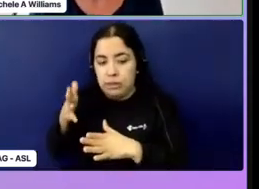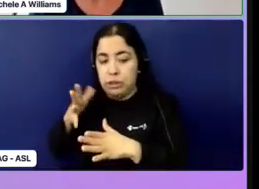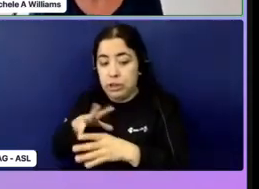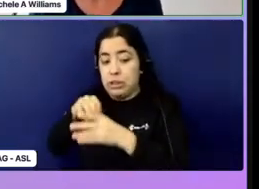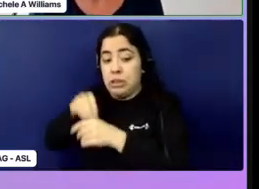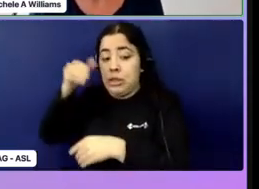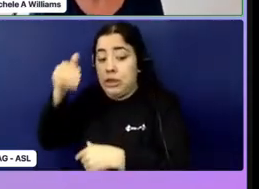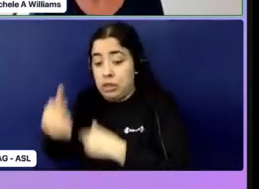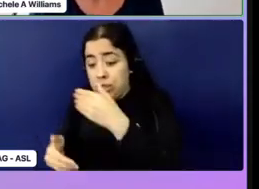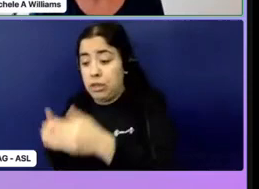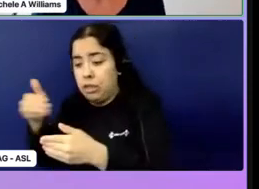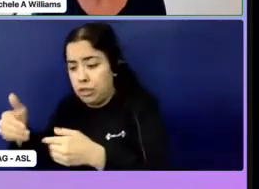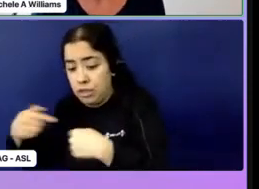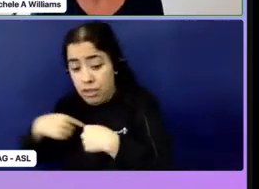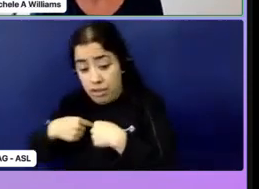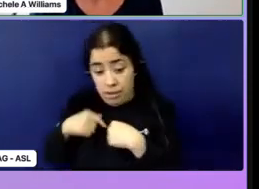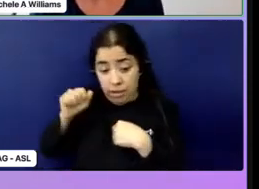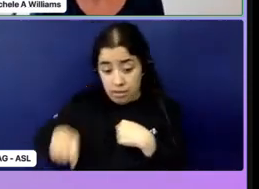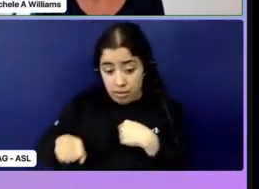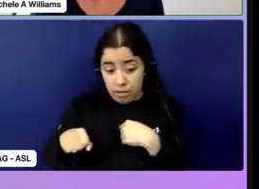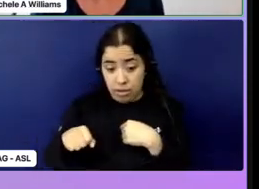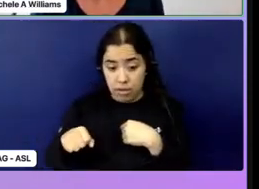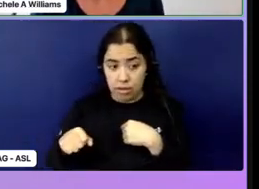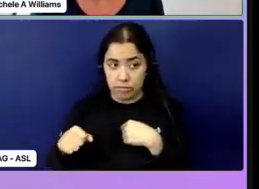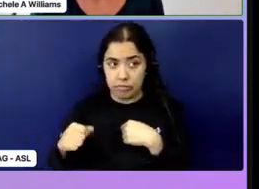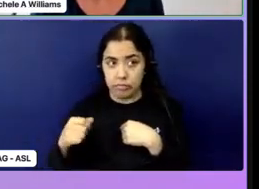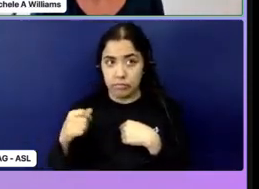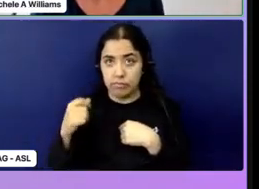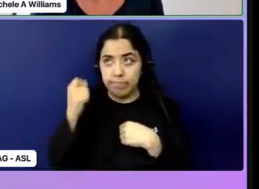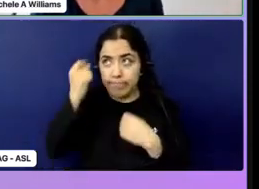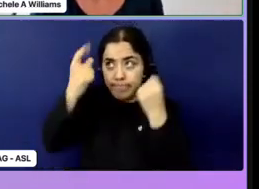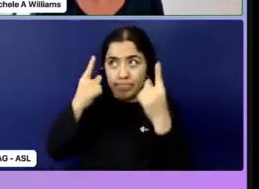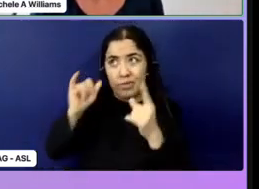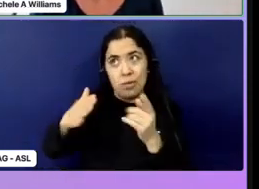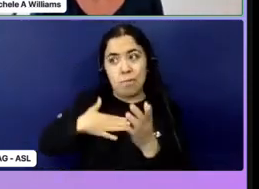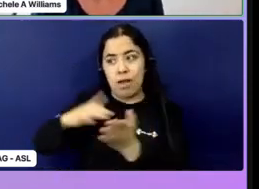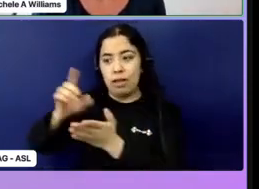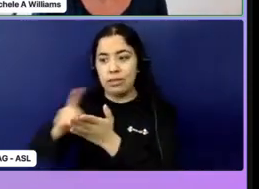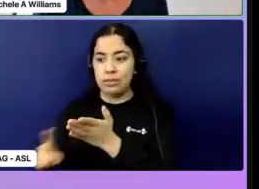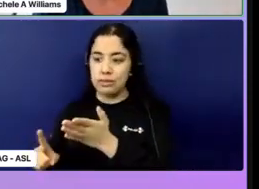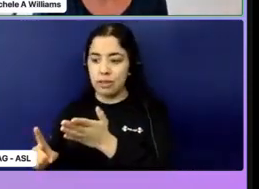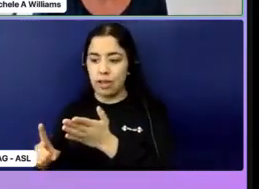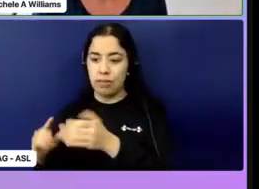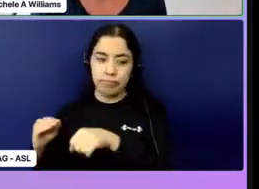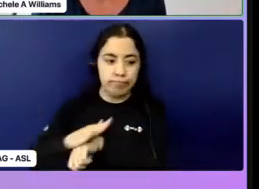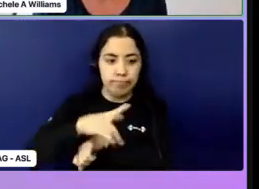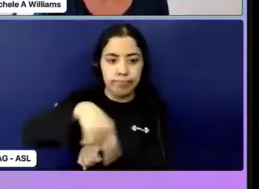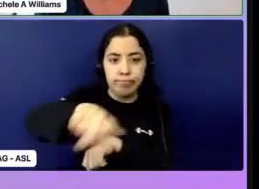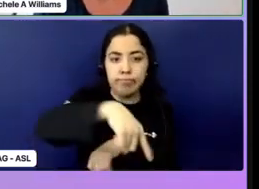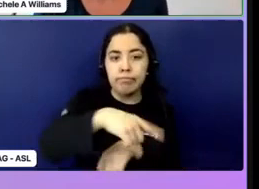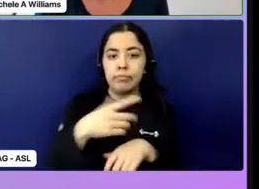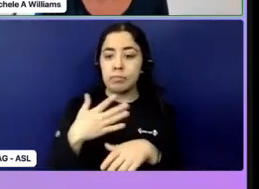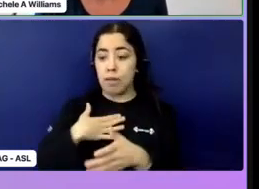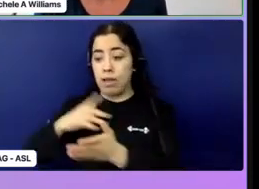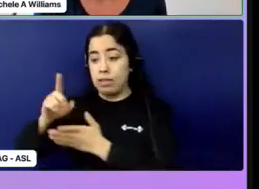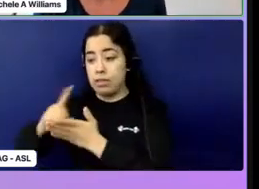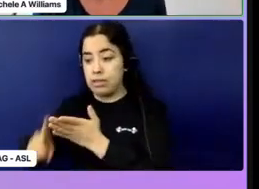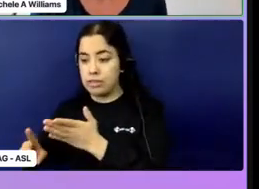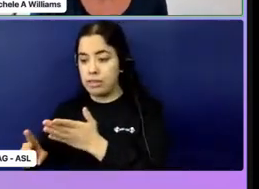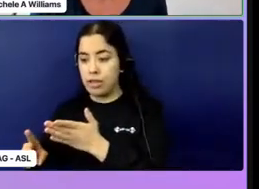that's the case, what does that mean for what you are about to embark on, and do you, are you able to account